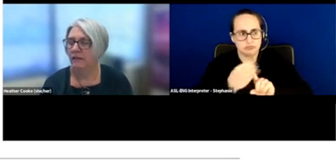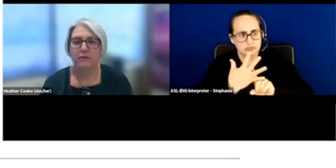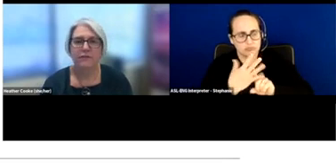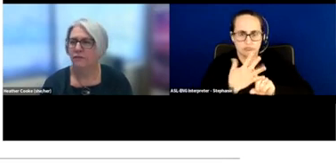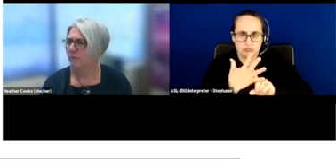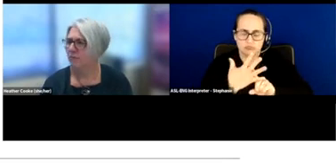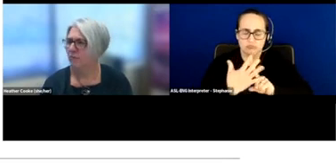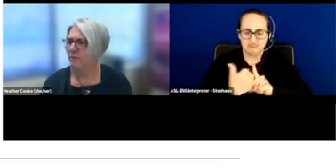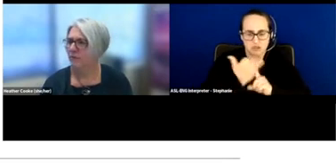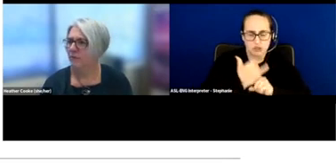there was Oops,